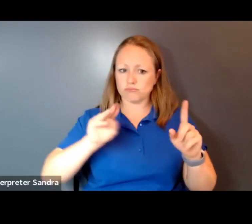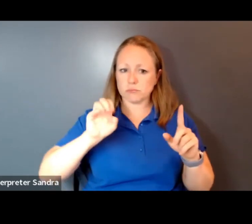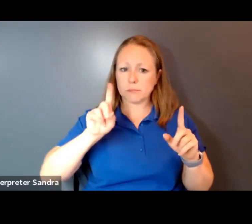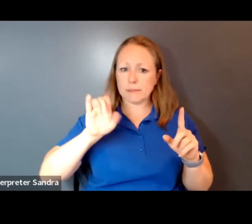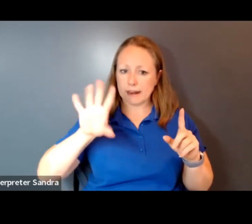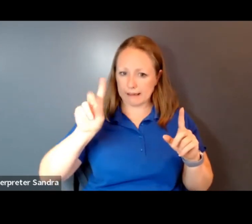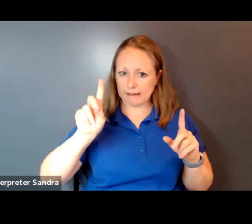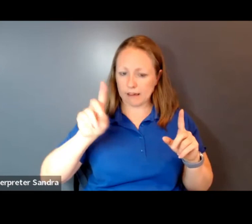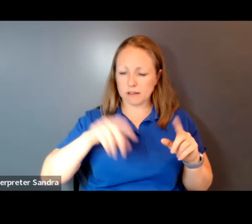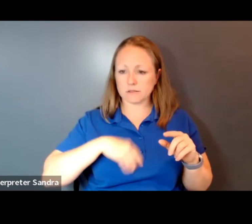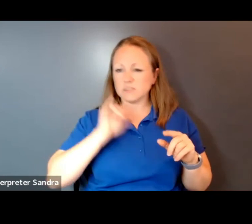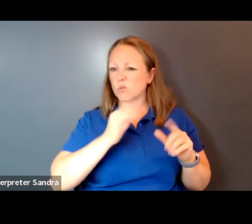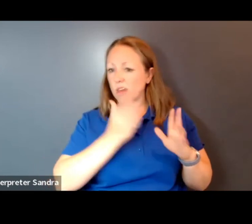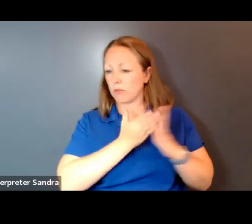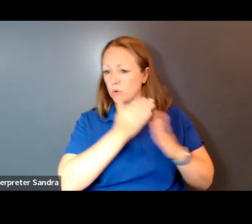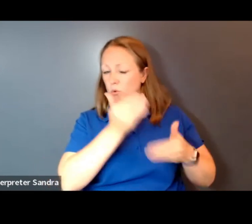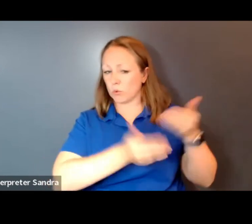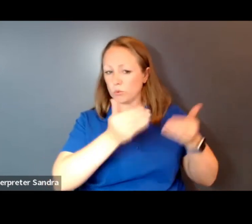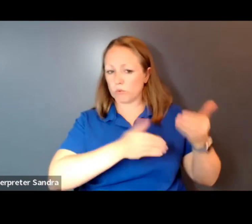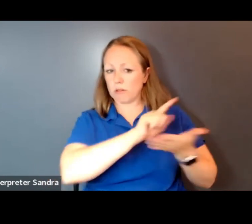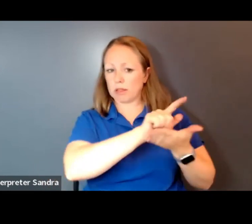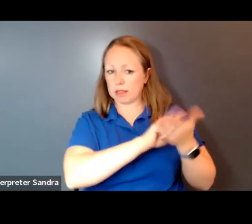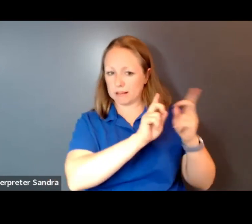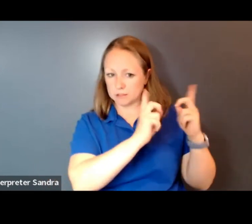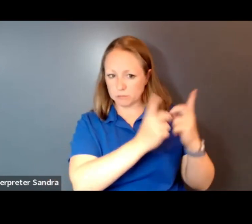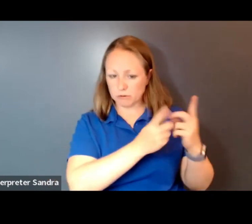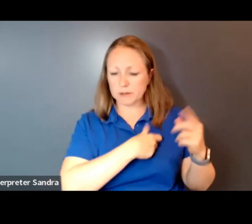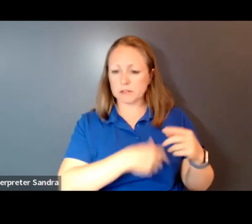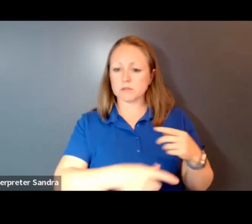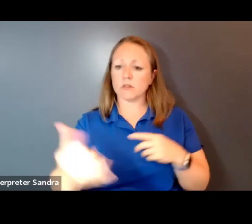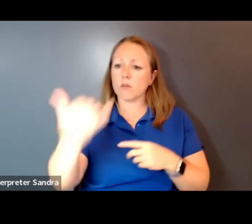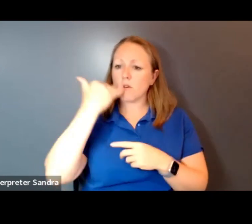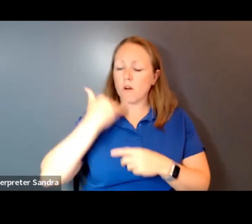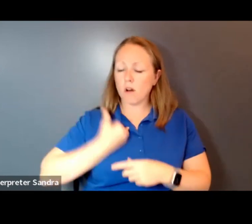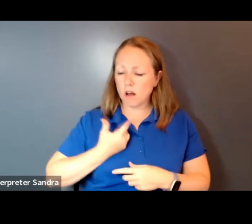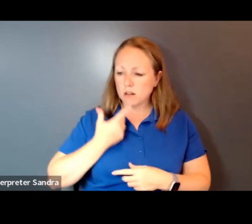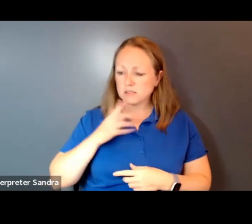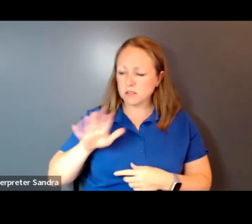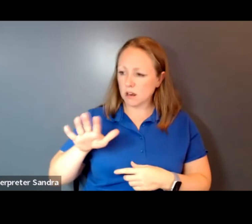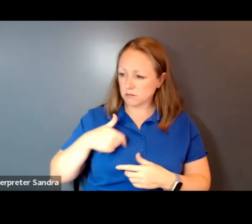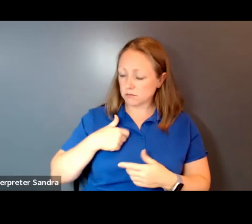in the legal department, they called and they said, you know, going on self direction, you